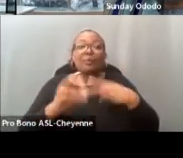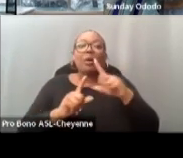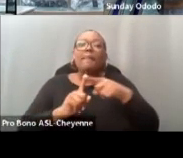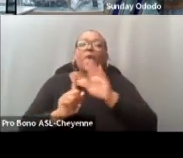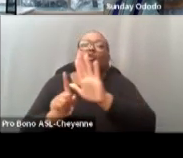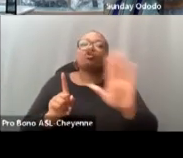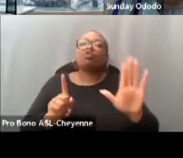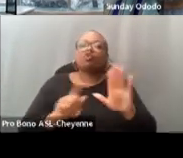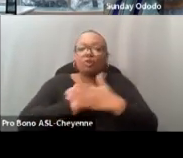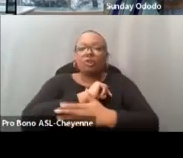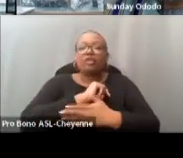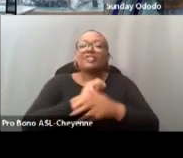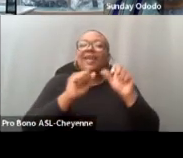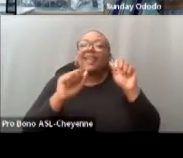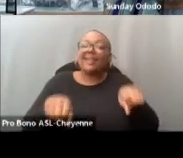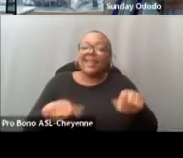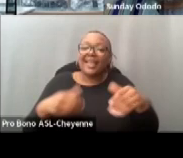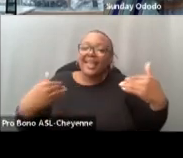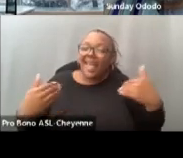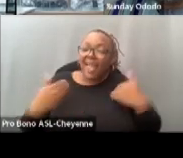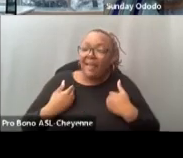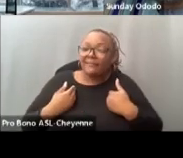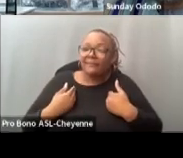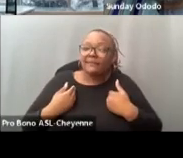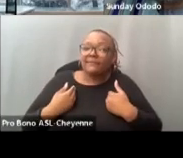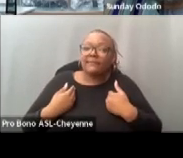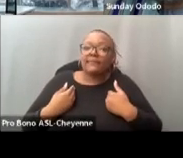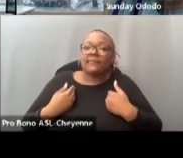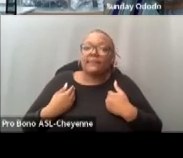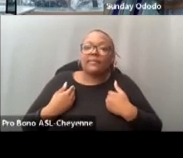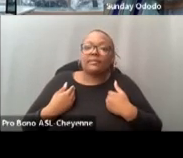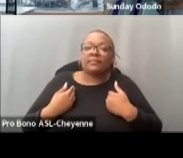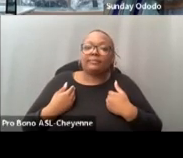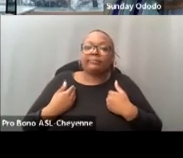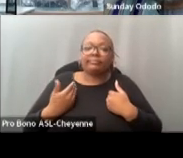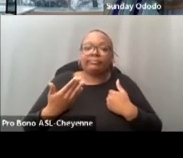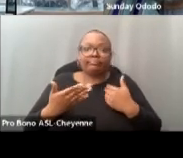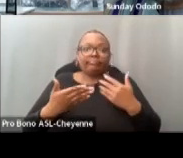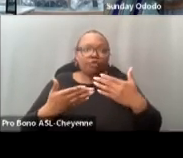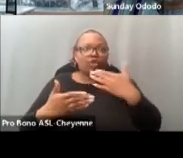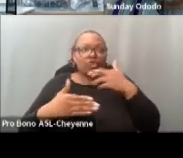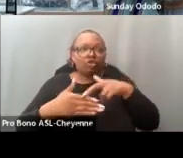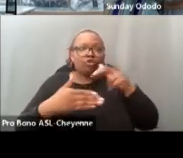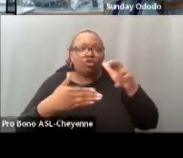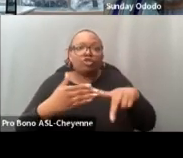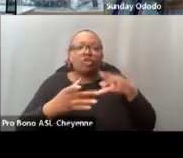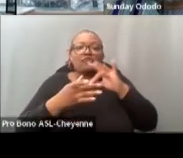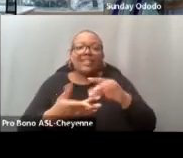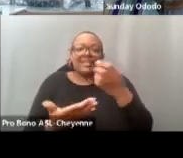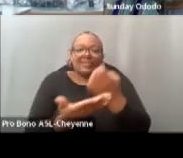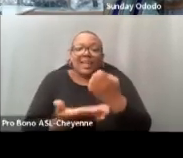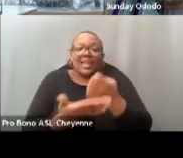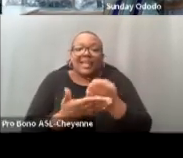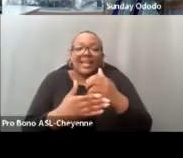concrete returns, in terms of economic trade.